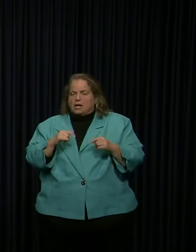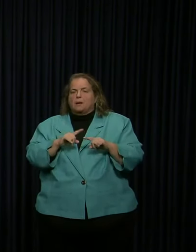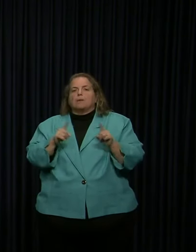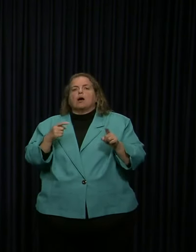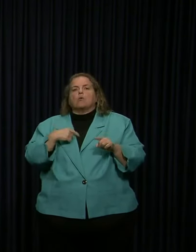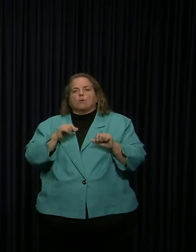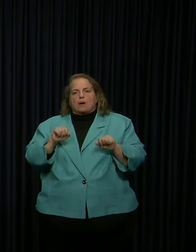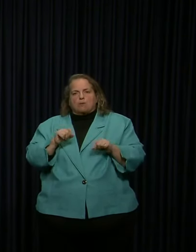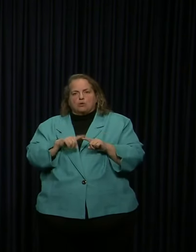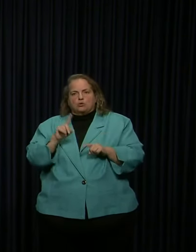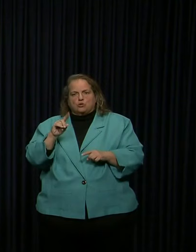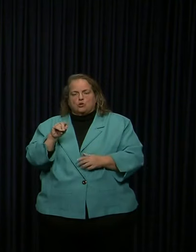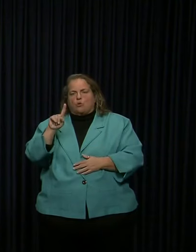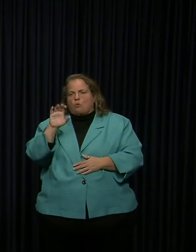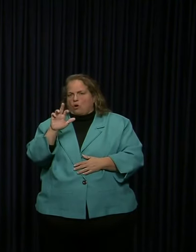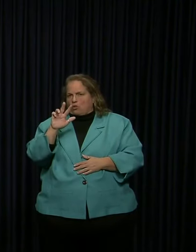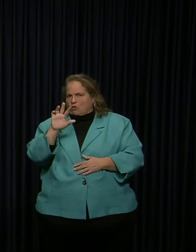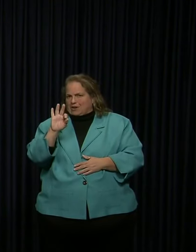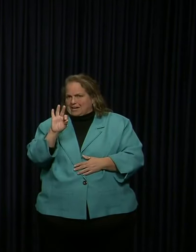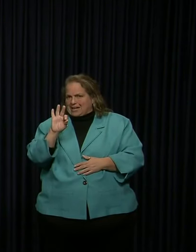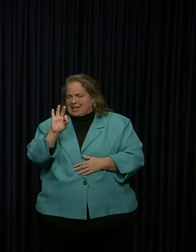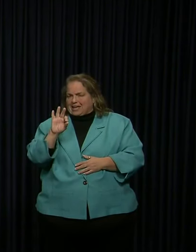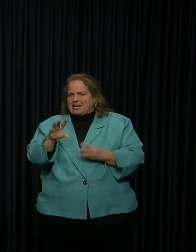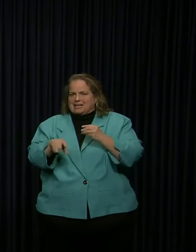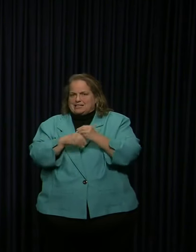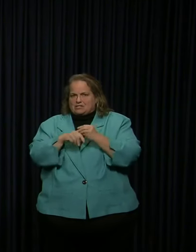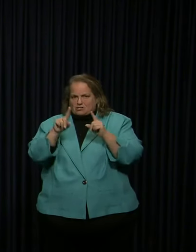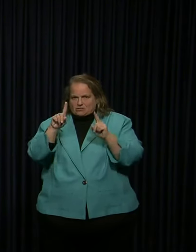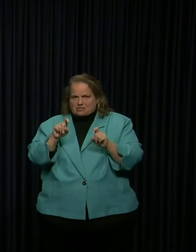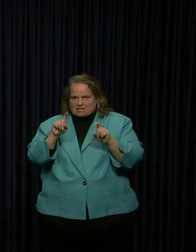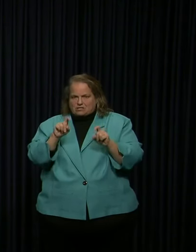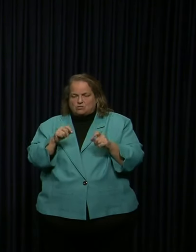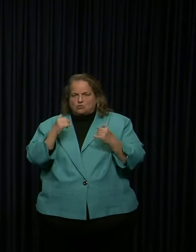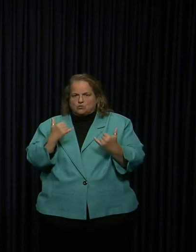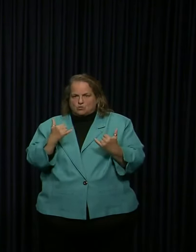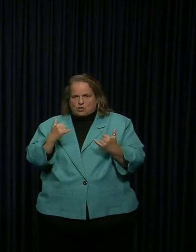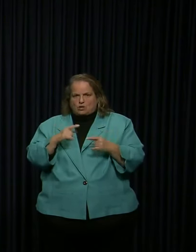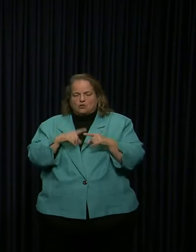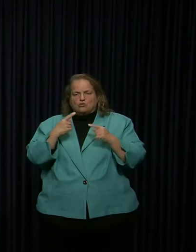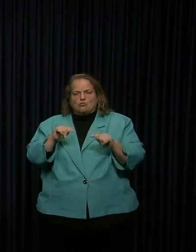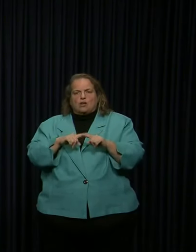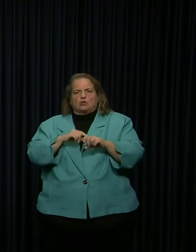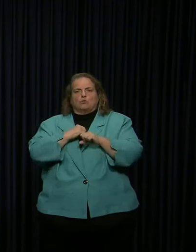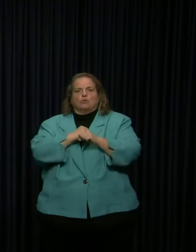FOR TODAY, IS GOOD NEWS. AND THEN OUR LONG-TERM CARE